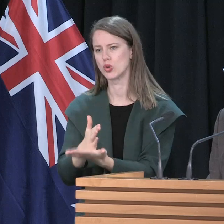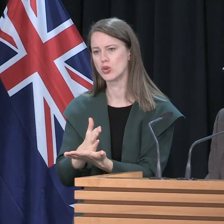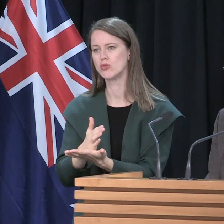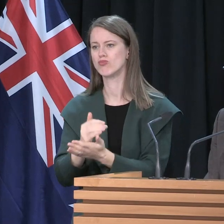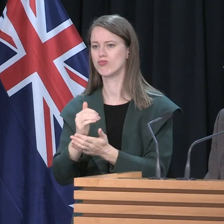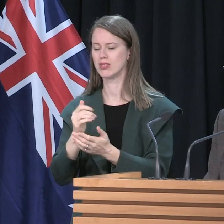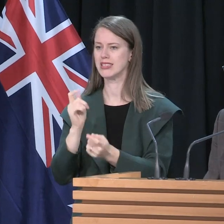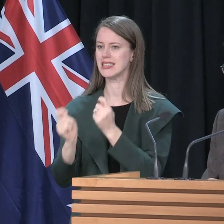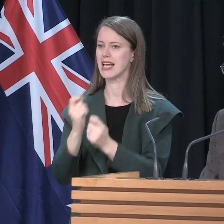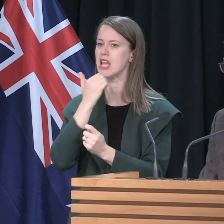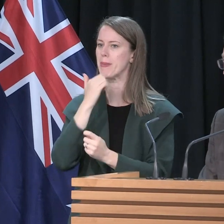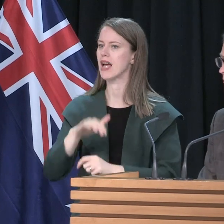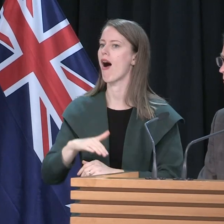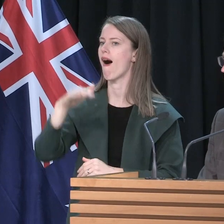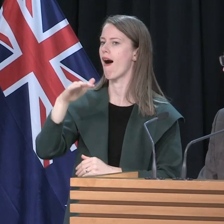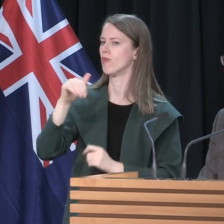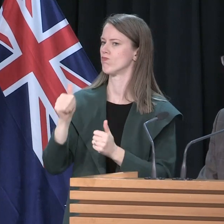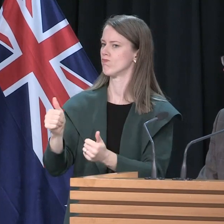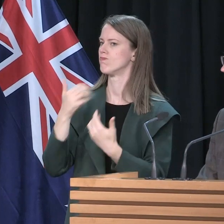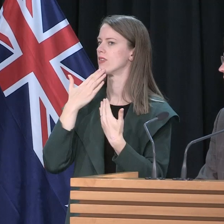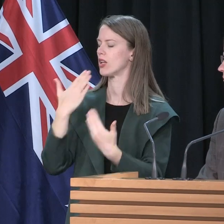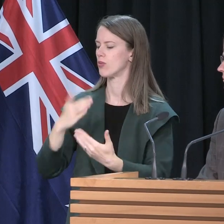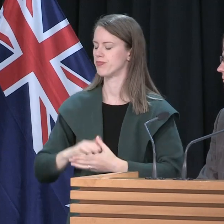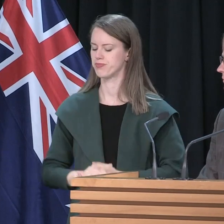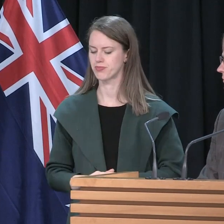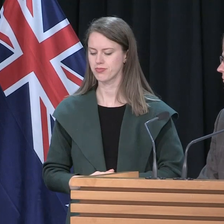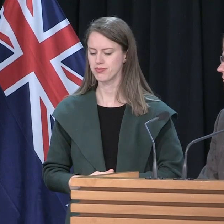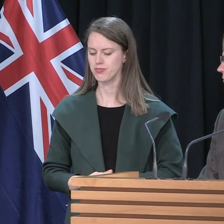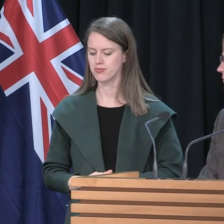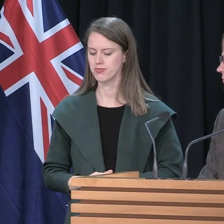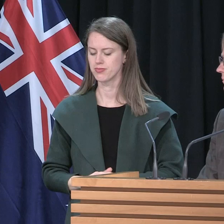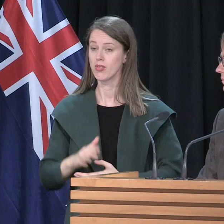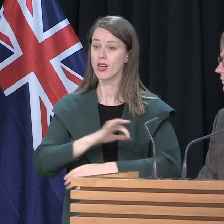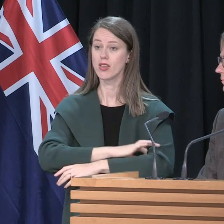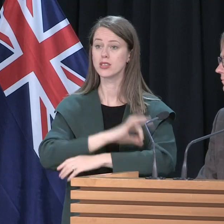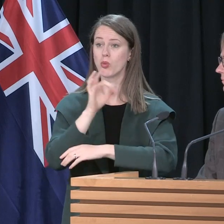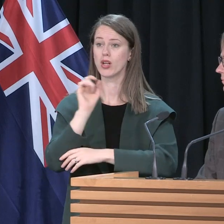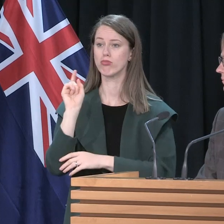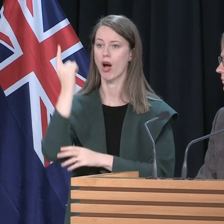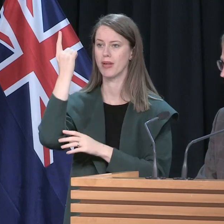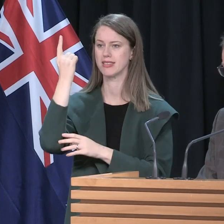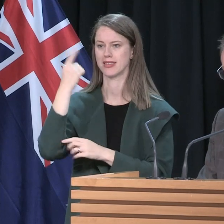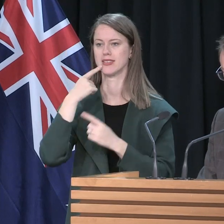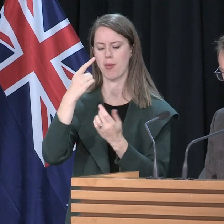very significant part that they are playing in ensuring we got a good level of testing